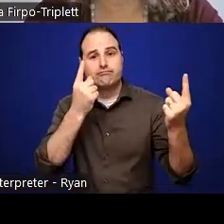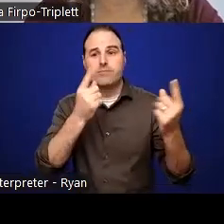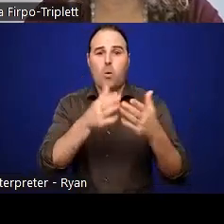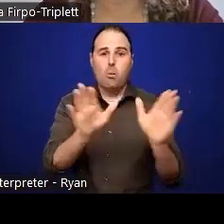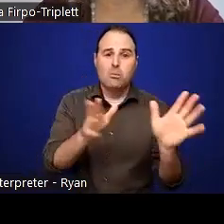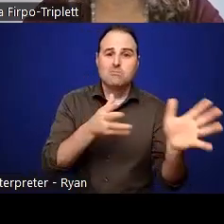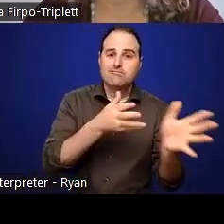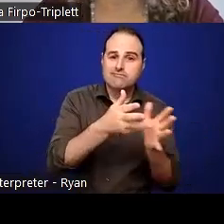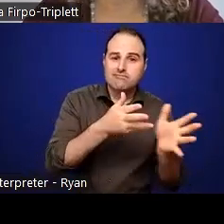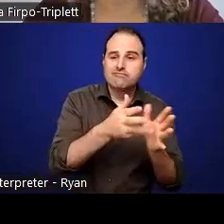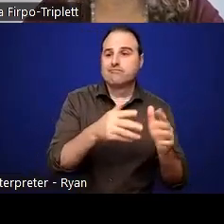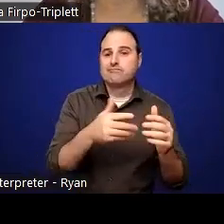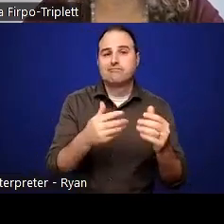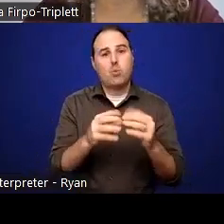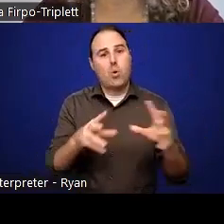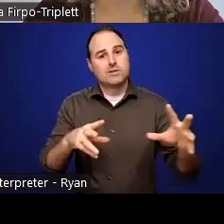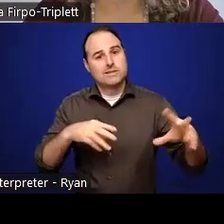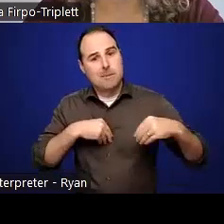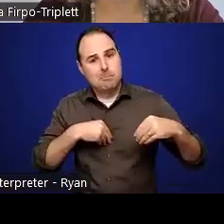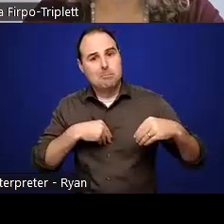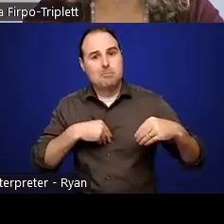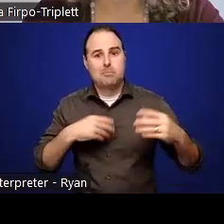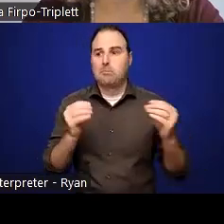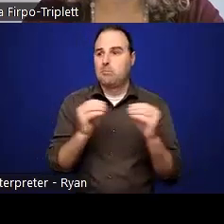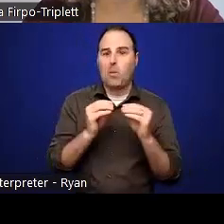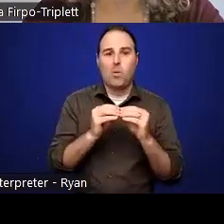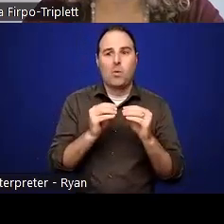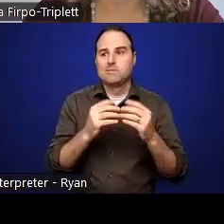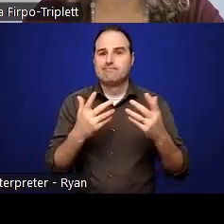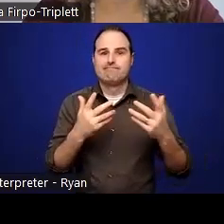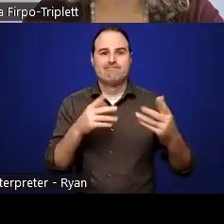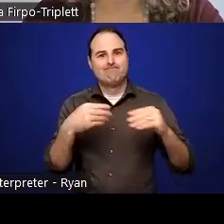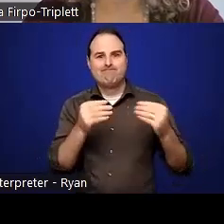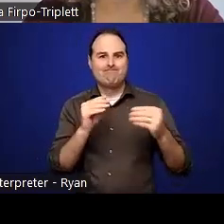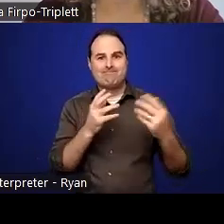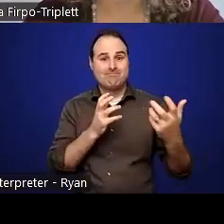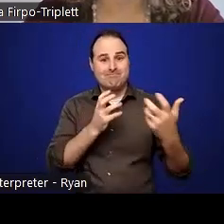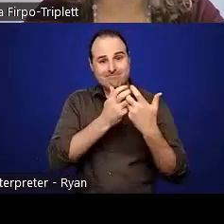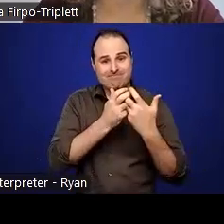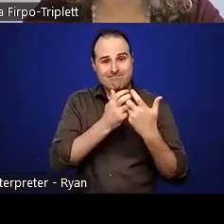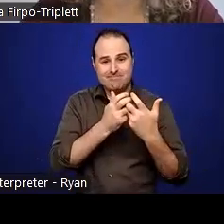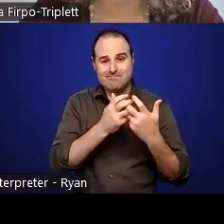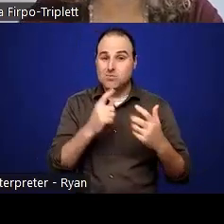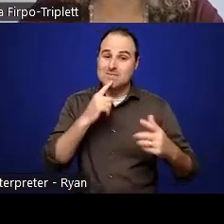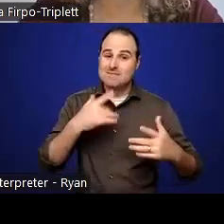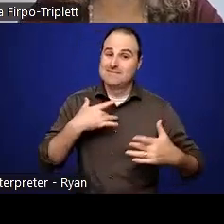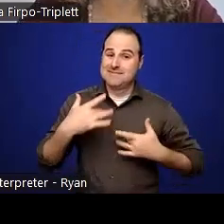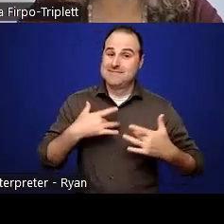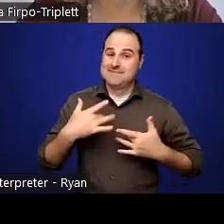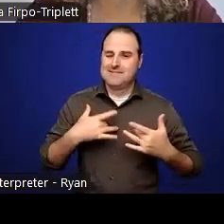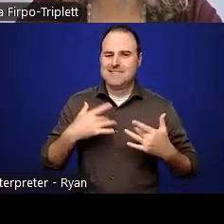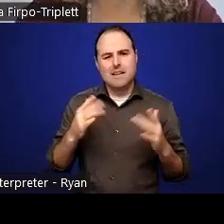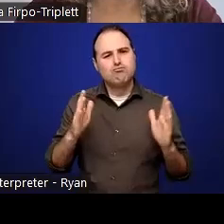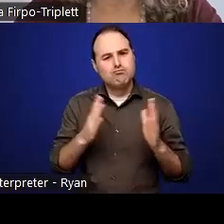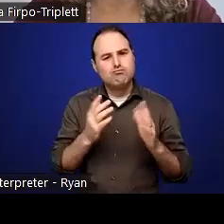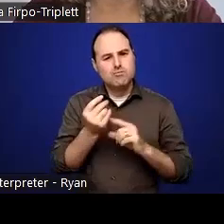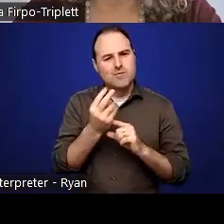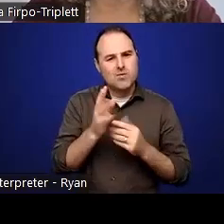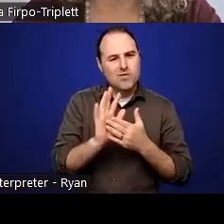more acceptance and more accommodation. So I think that was really exciting because that's a smaller portion of our videos, but we're really interested in how we can expand that in the